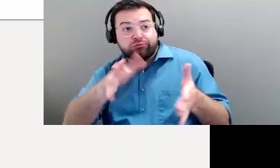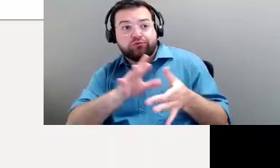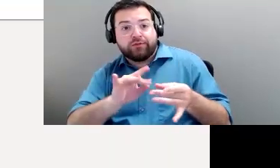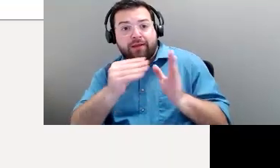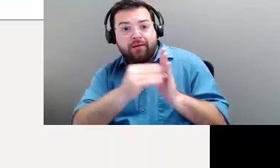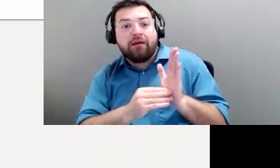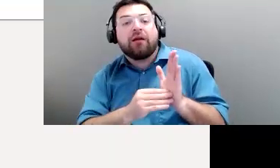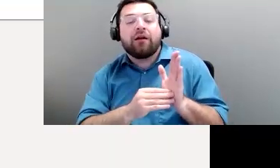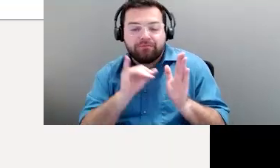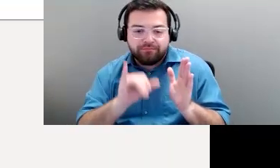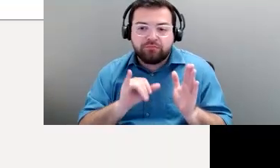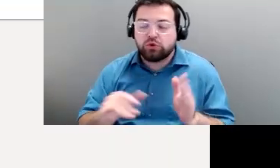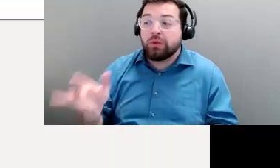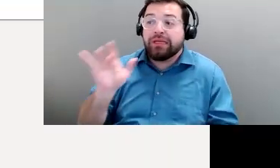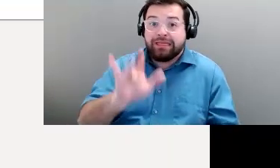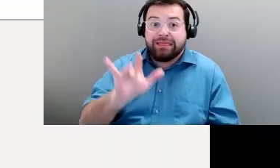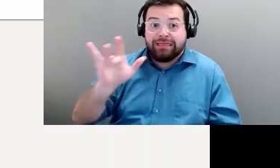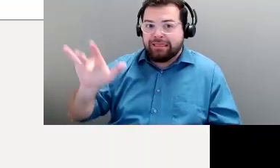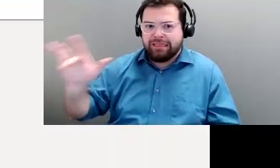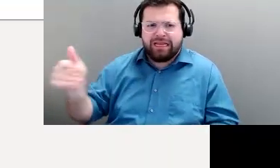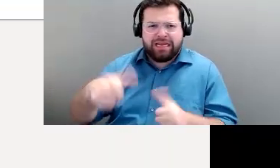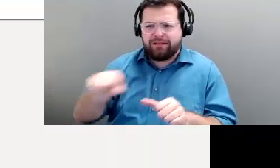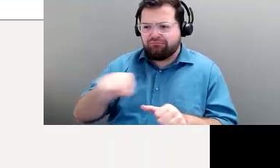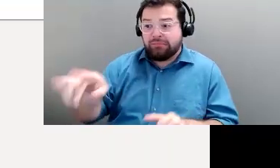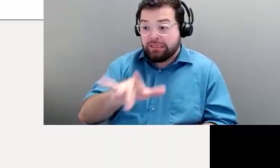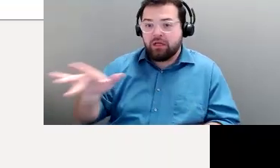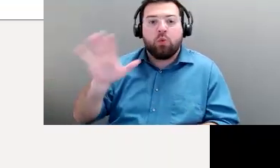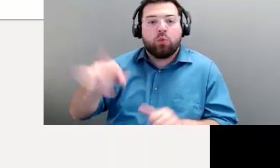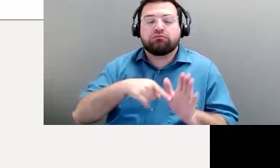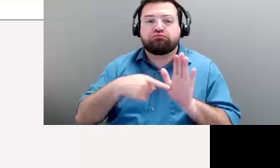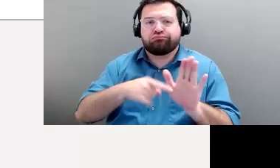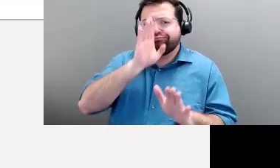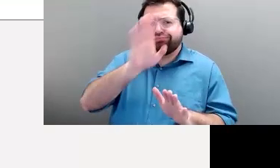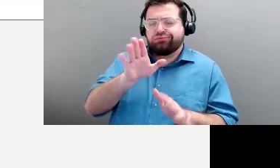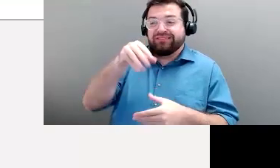And so again, clicking on any of these, it'll show directly in their grades area.